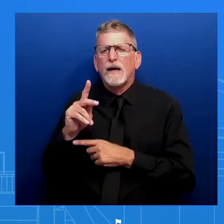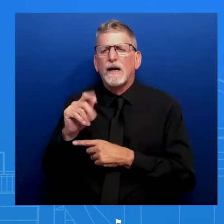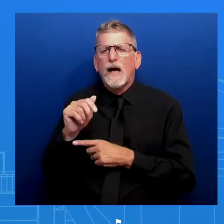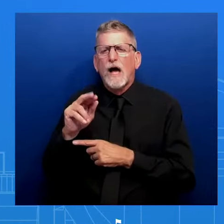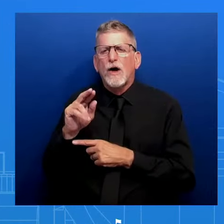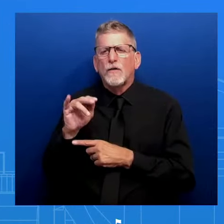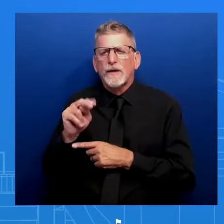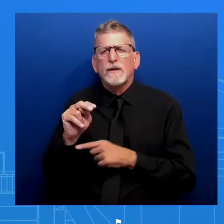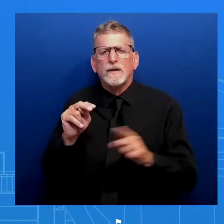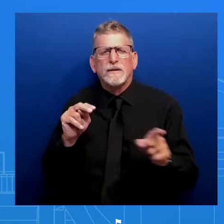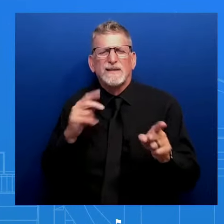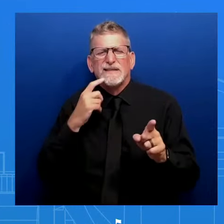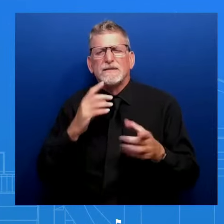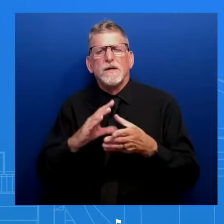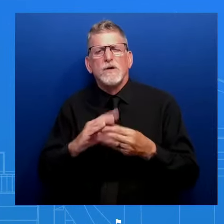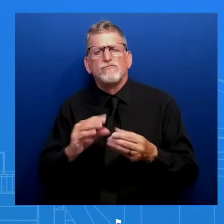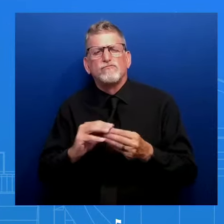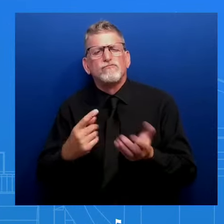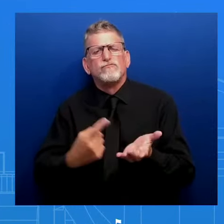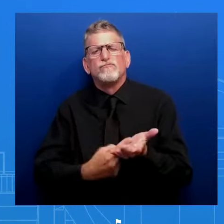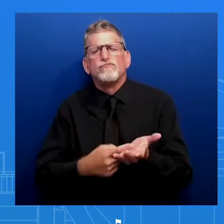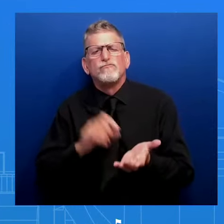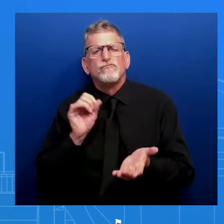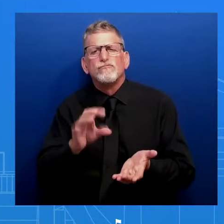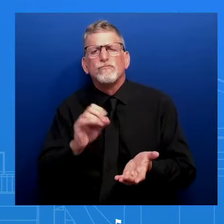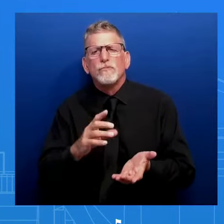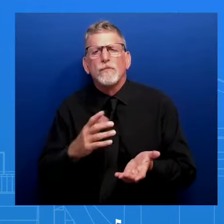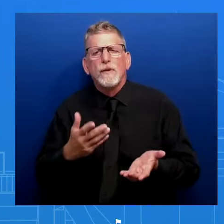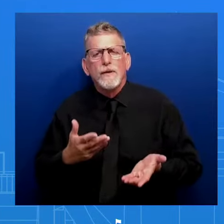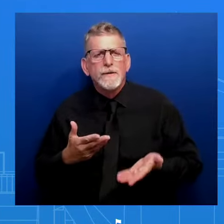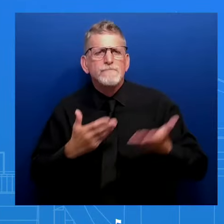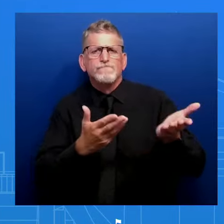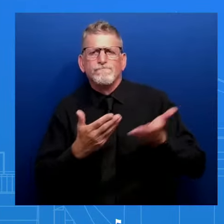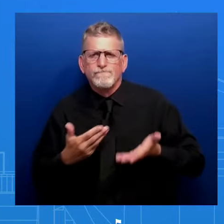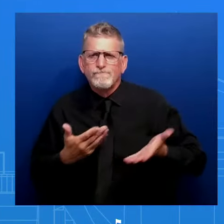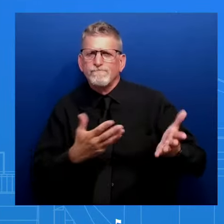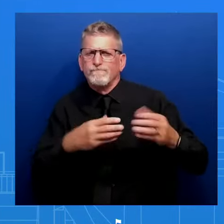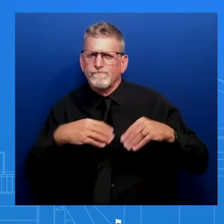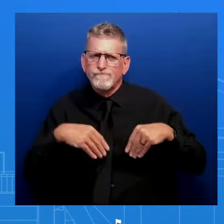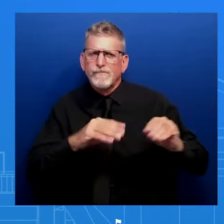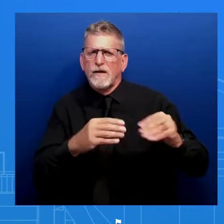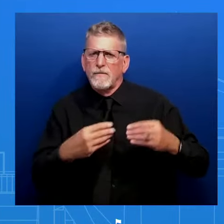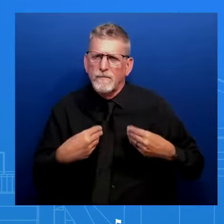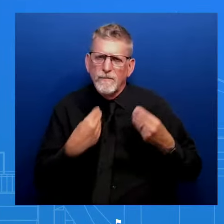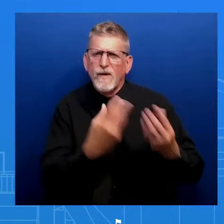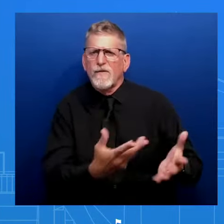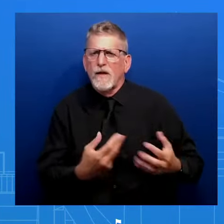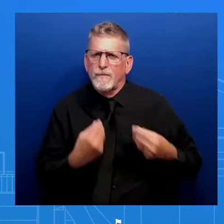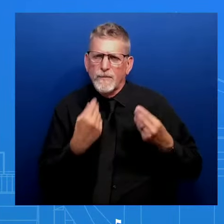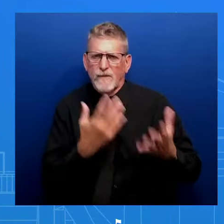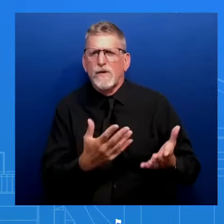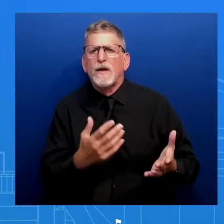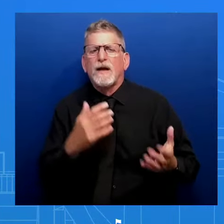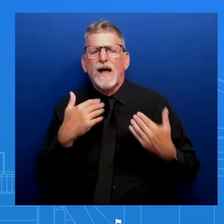and capabilities they need to stay on the move, that we're giving them the relevant kinds of tools they need to continue to make progress